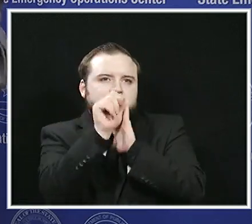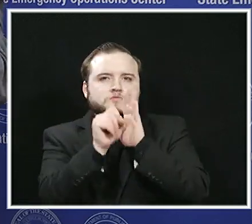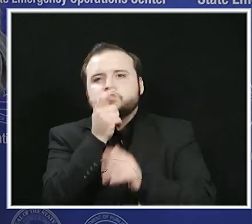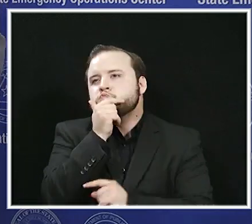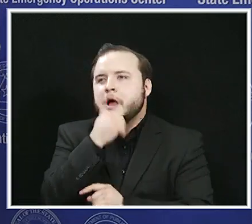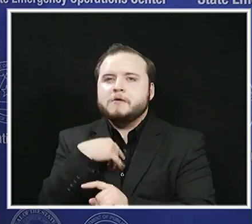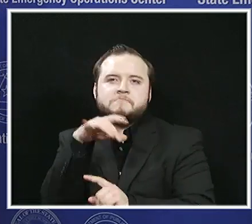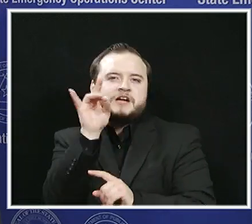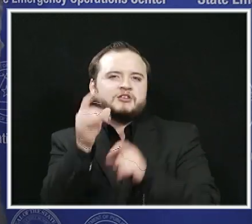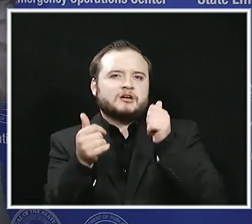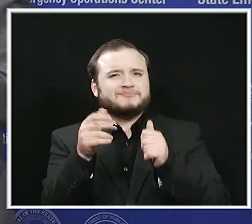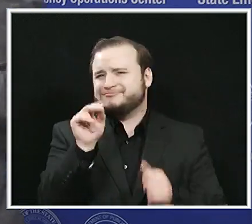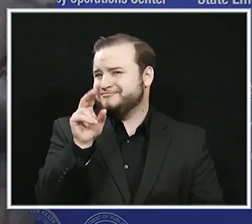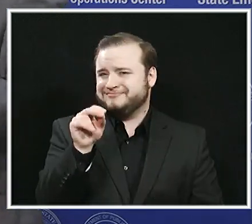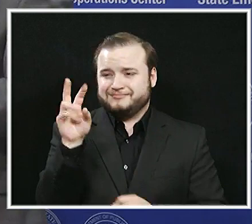The virus doesn't care what state they're in, and it